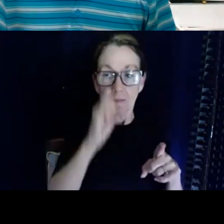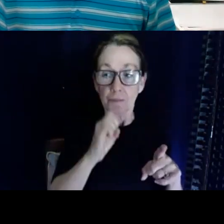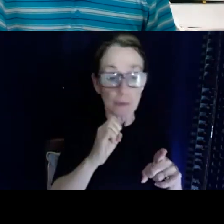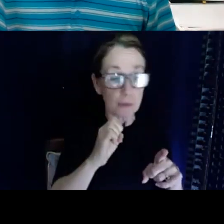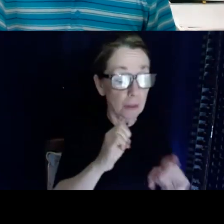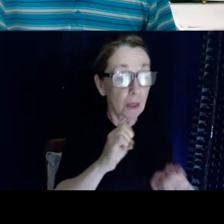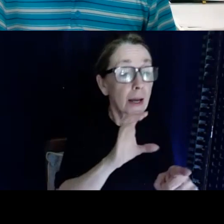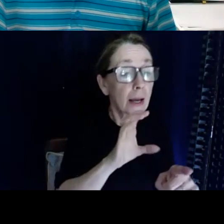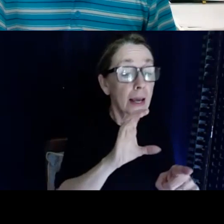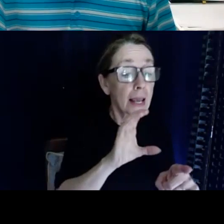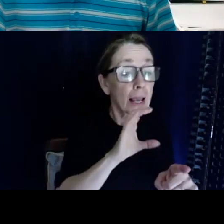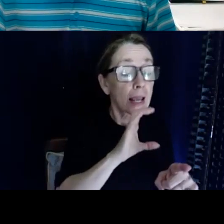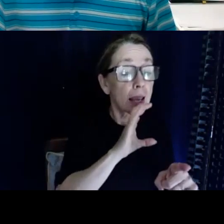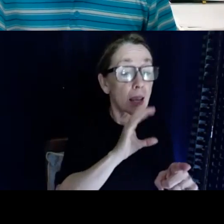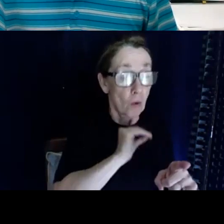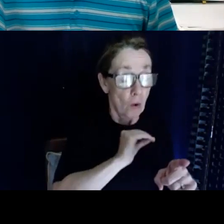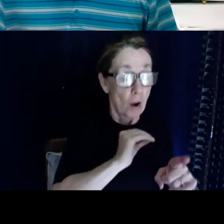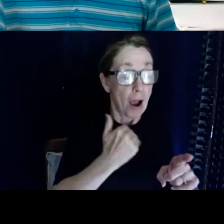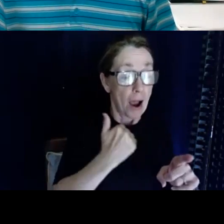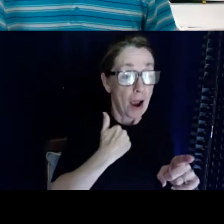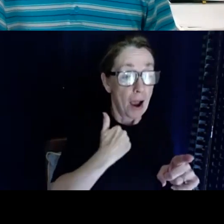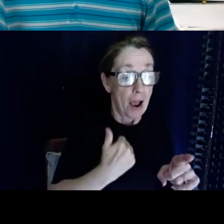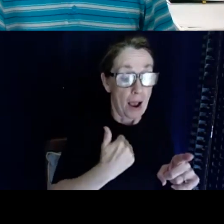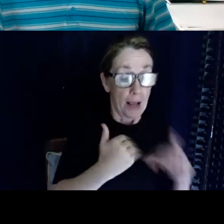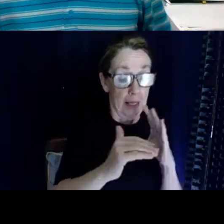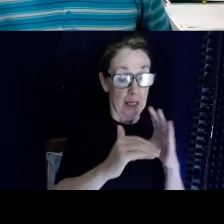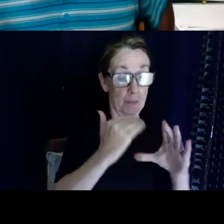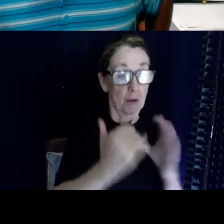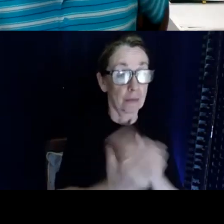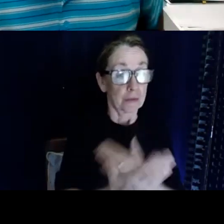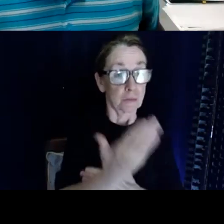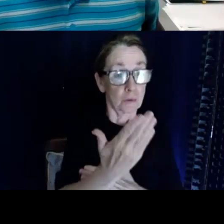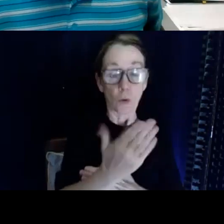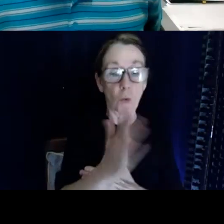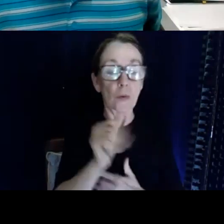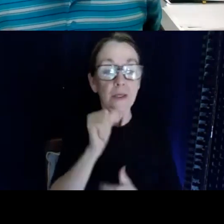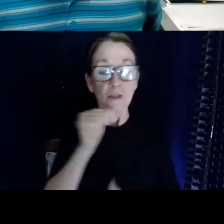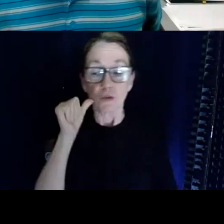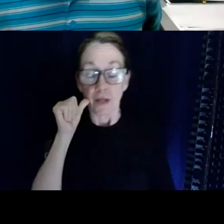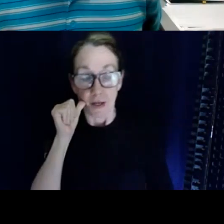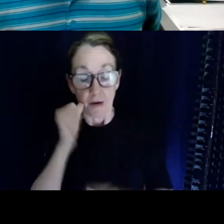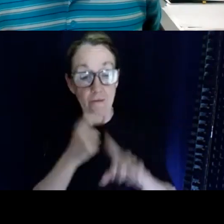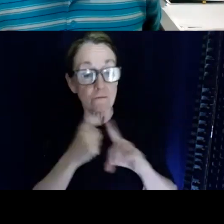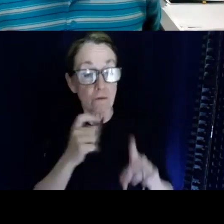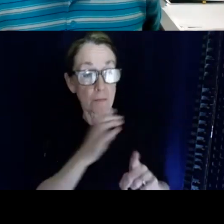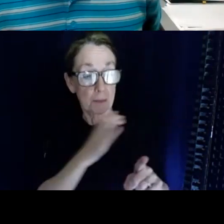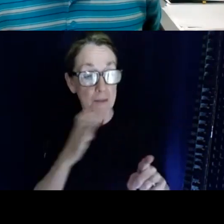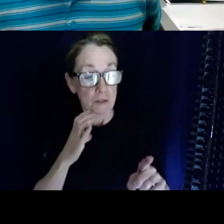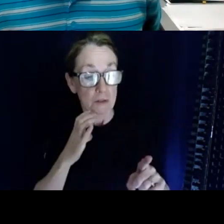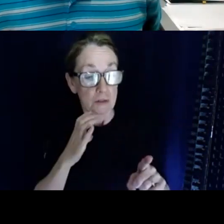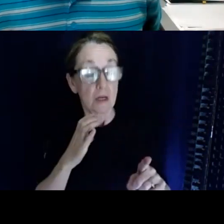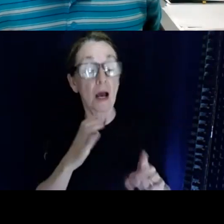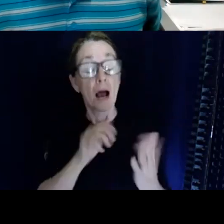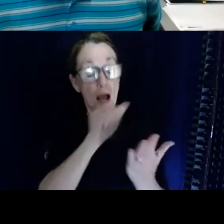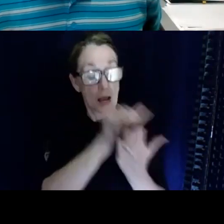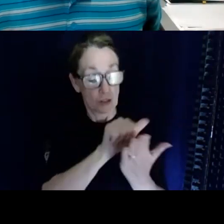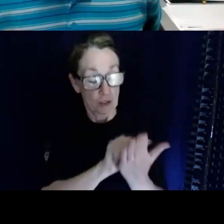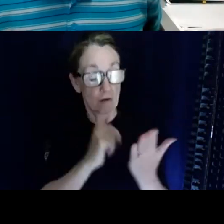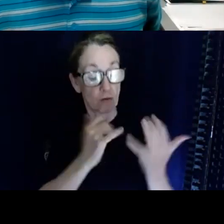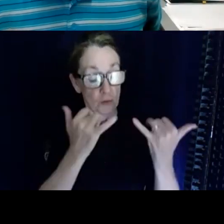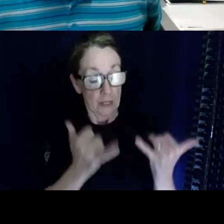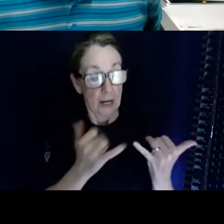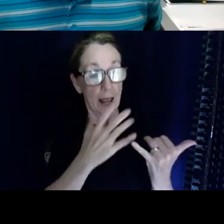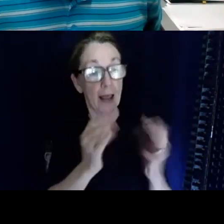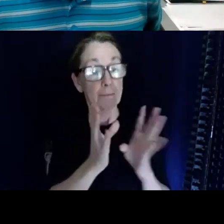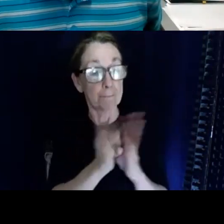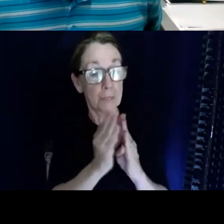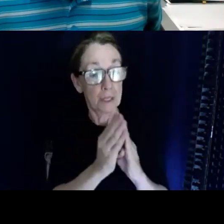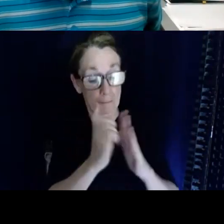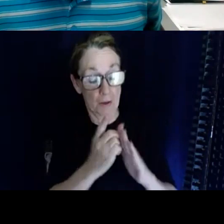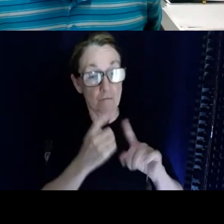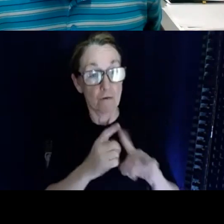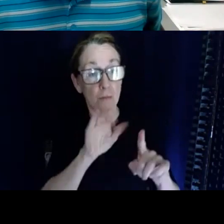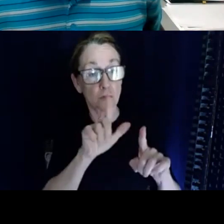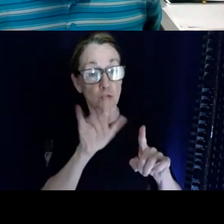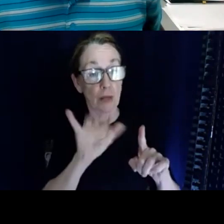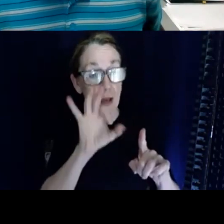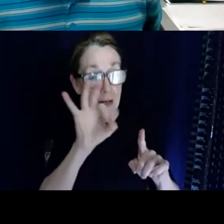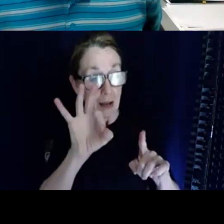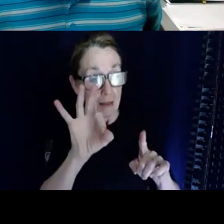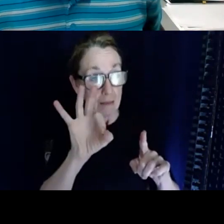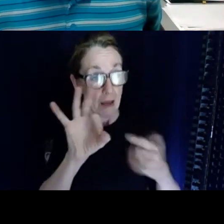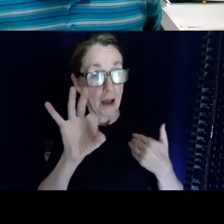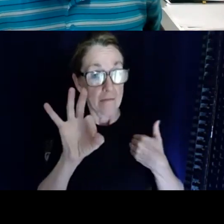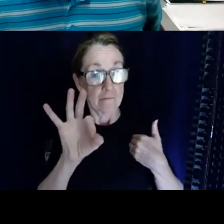SO I'M JUST TRYING TO FIND IT.